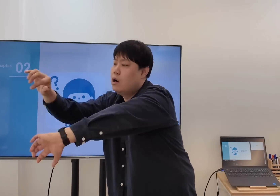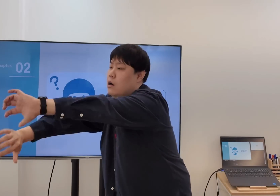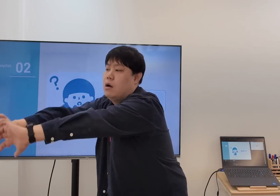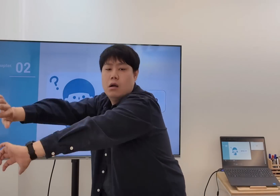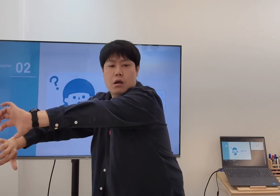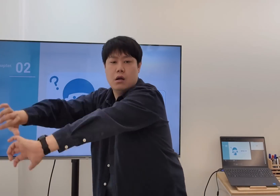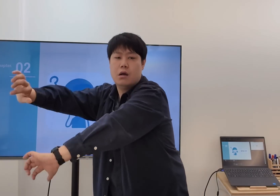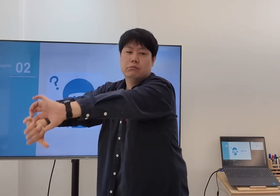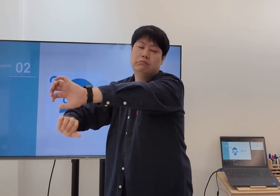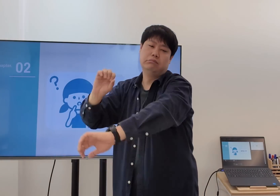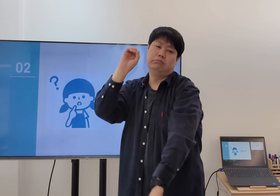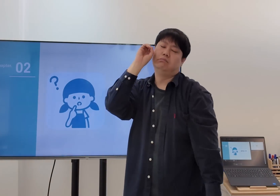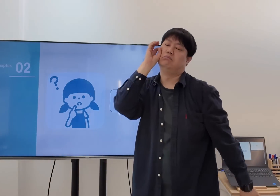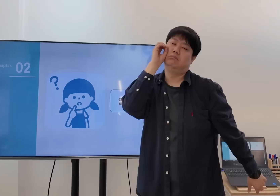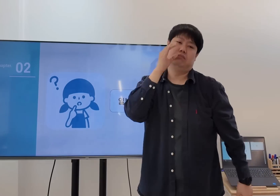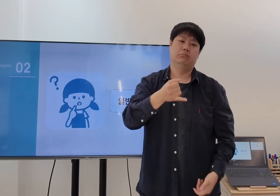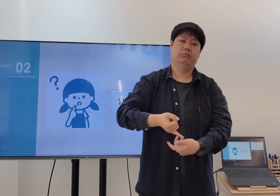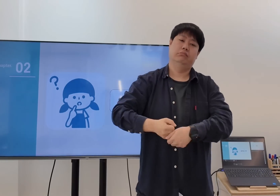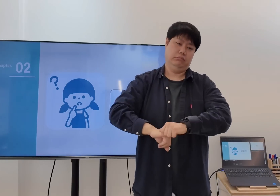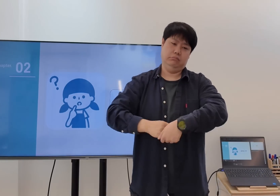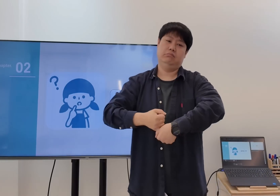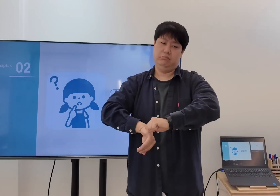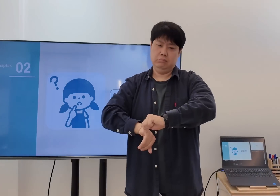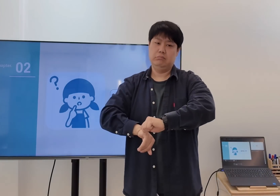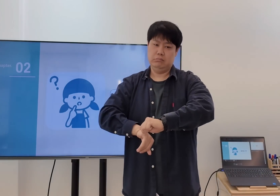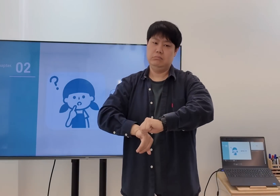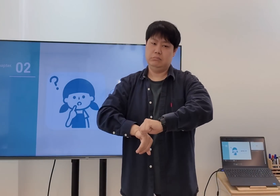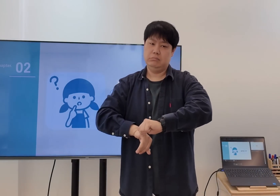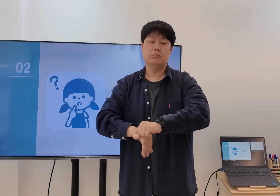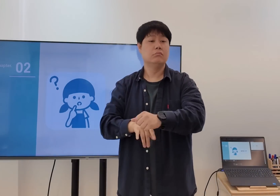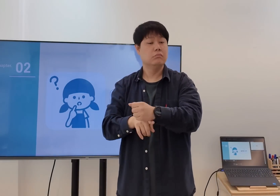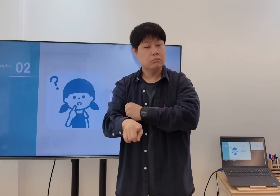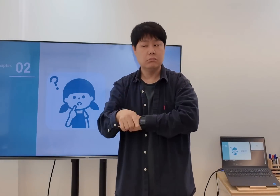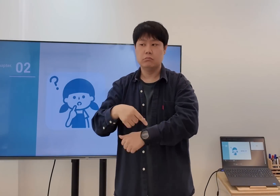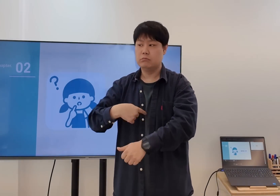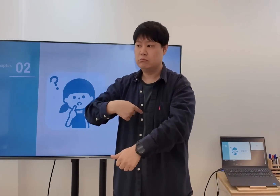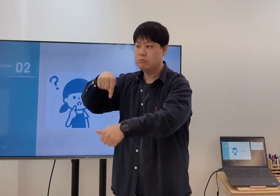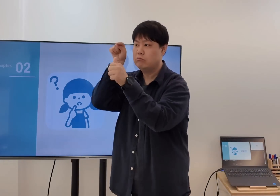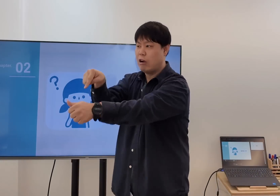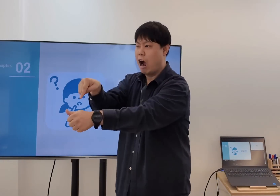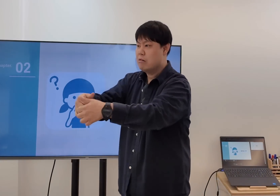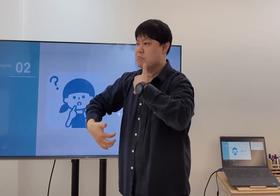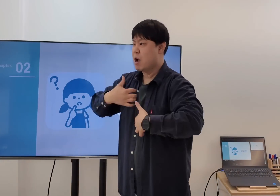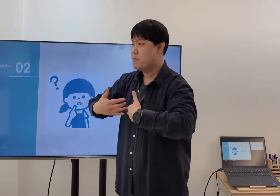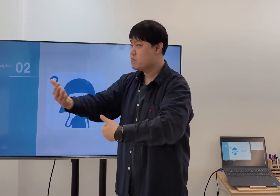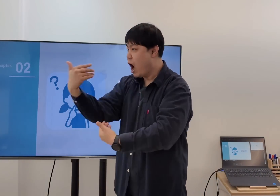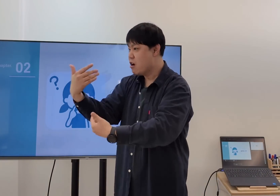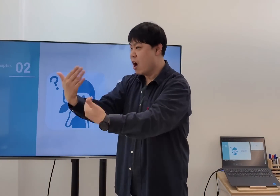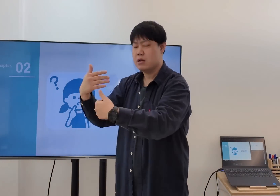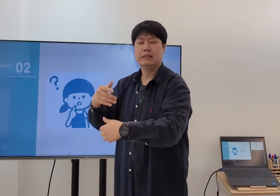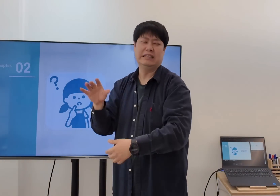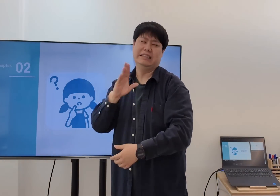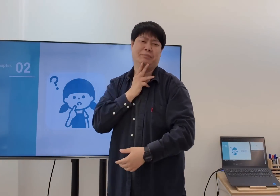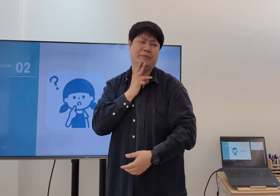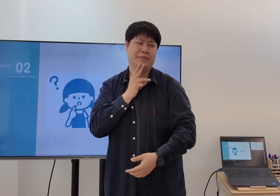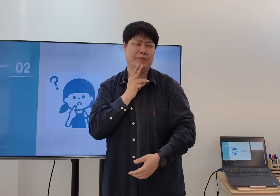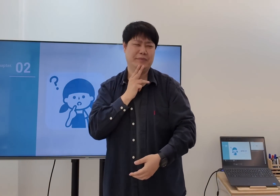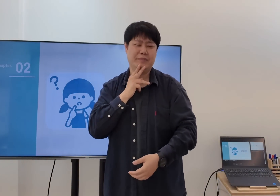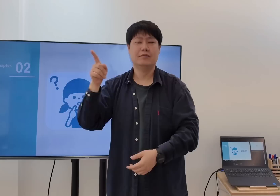'nice to meet you' shouldn't be used this way. Just as you can't tell the other person to 'say it's nice to meet you!',